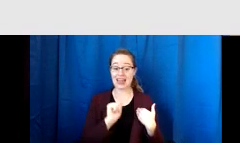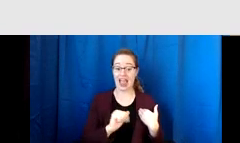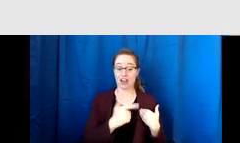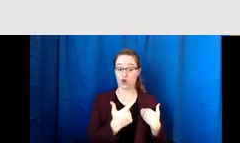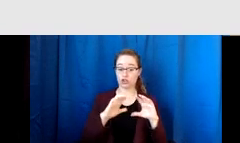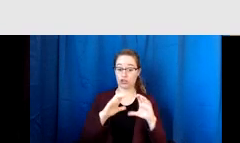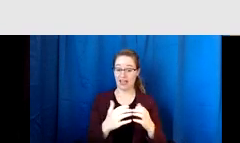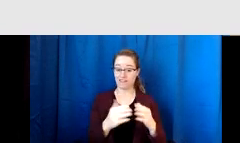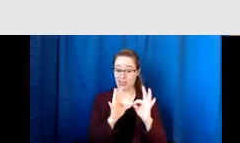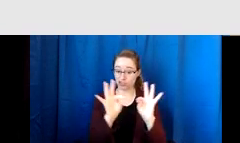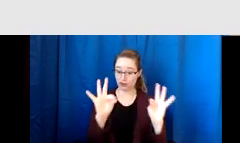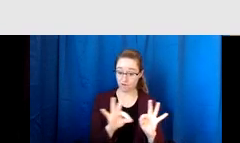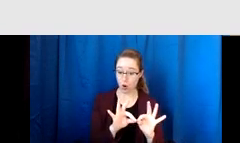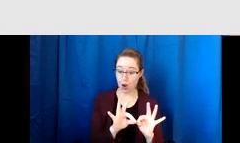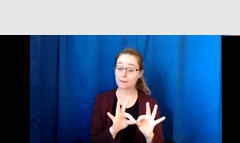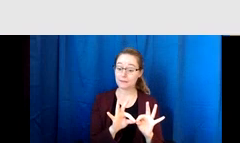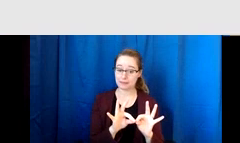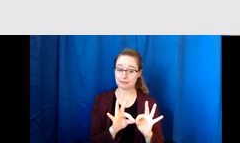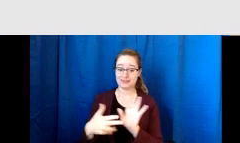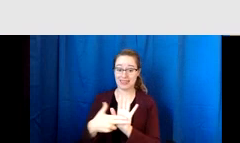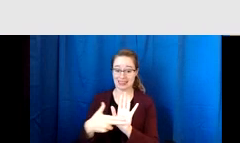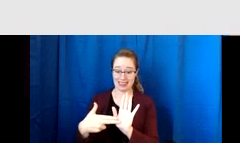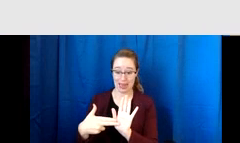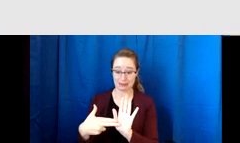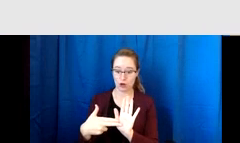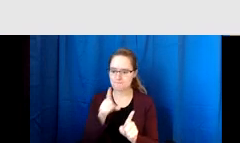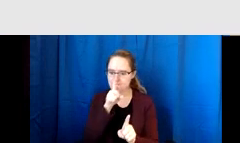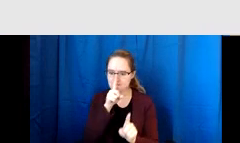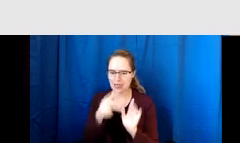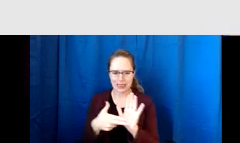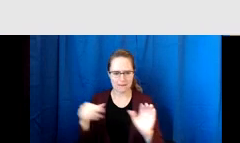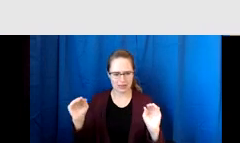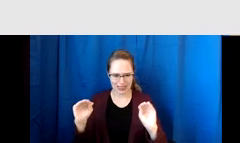as a form label that's not labeling anything.